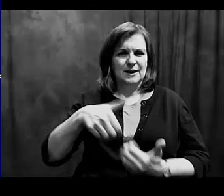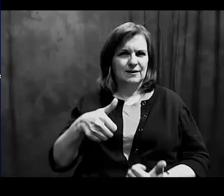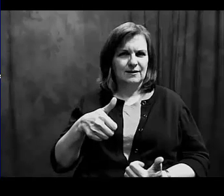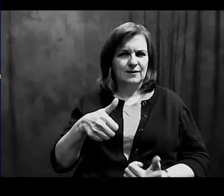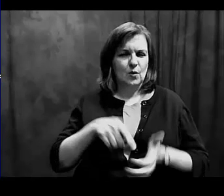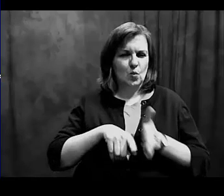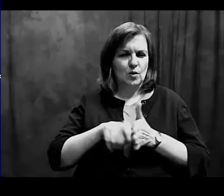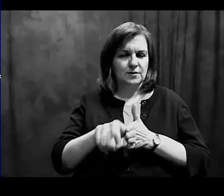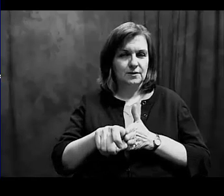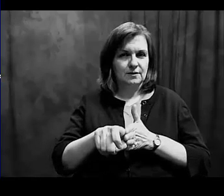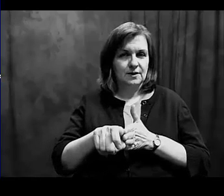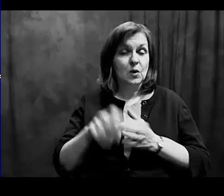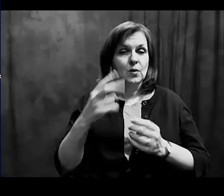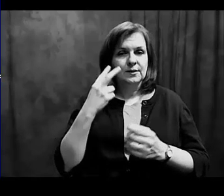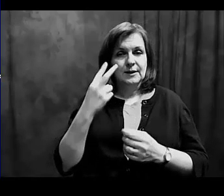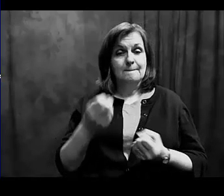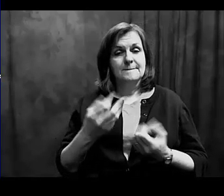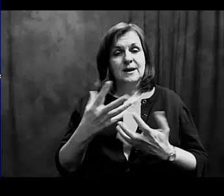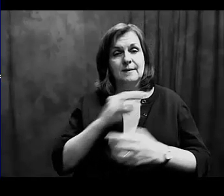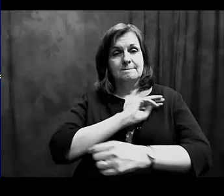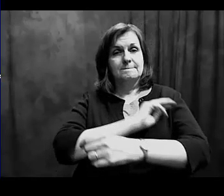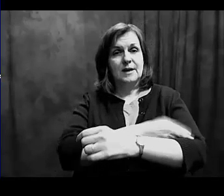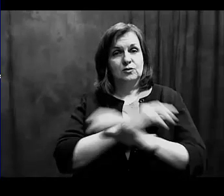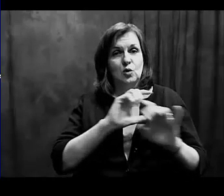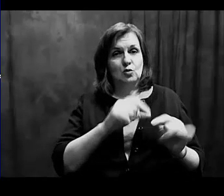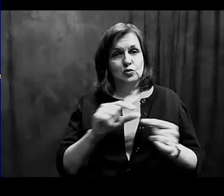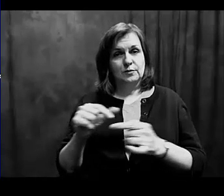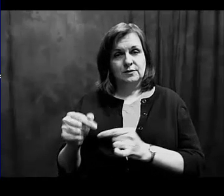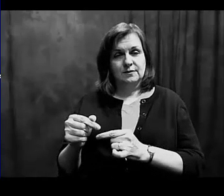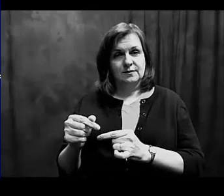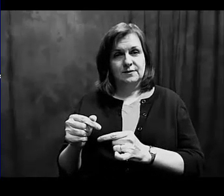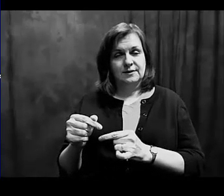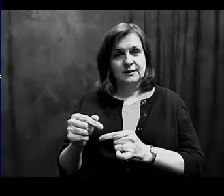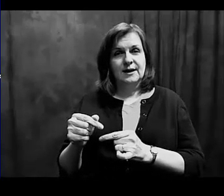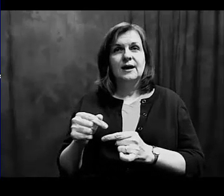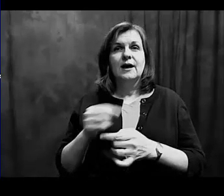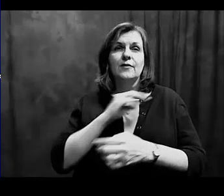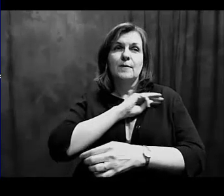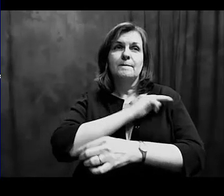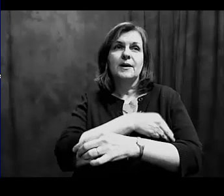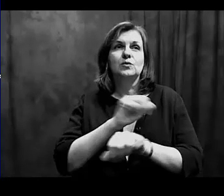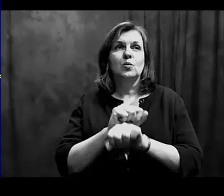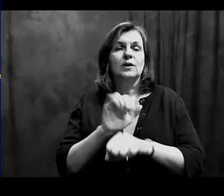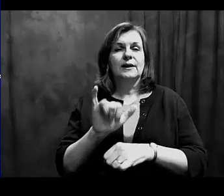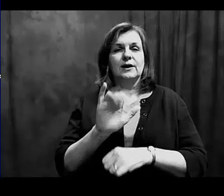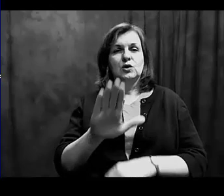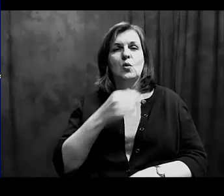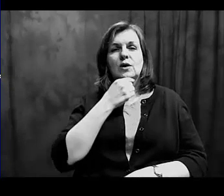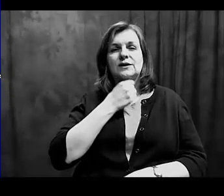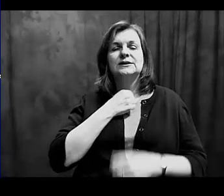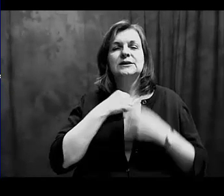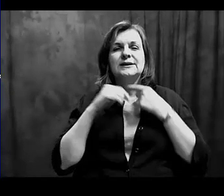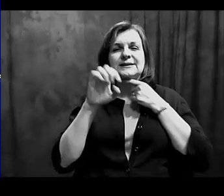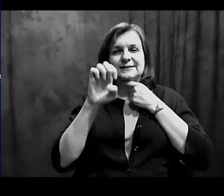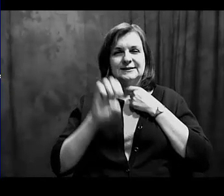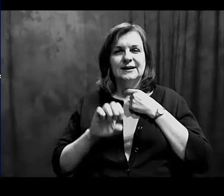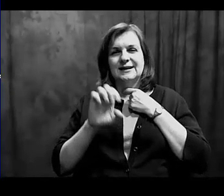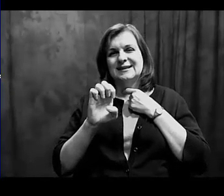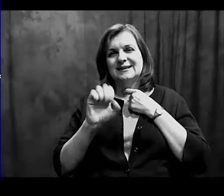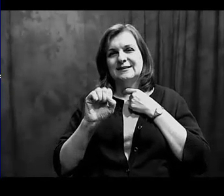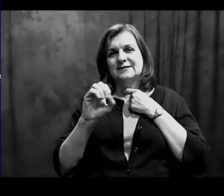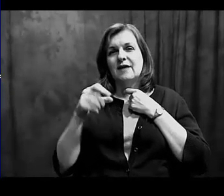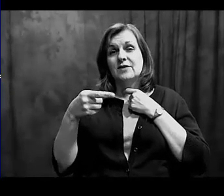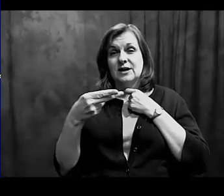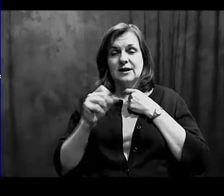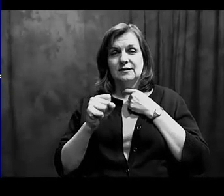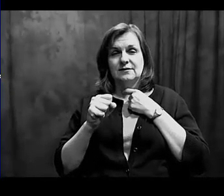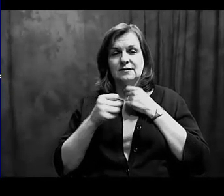lots of muscle groups now they actually move much like your esophagus moves they contract and relax both around and